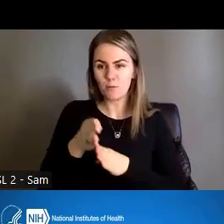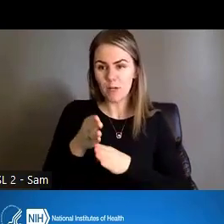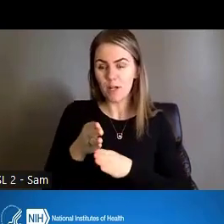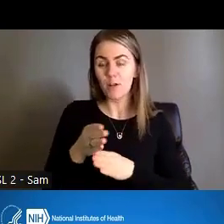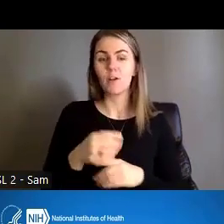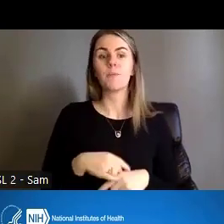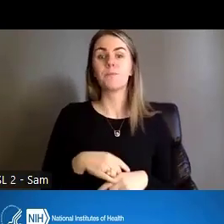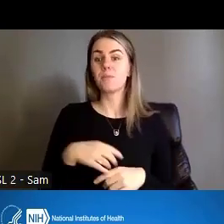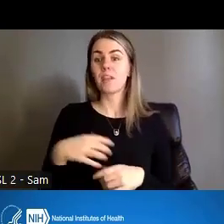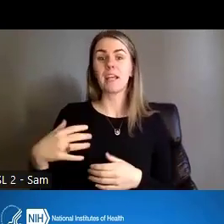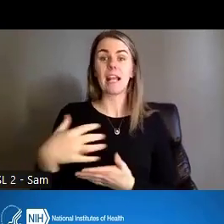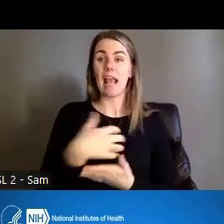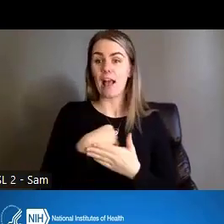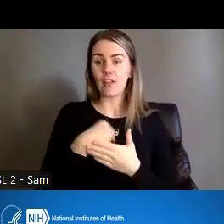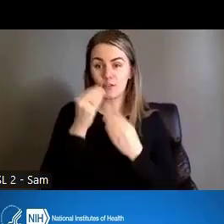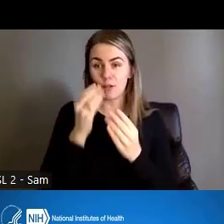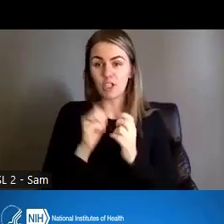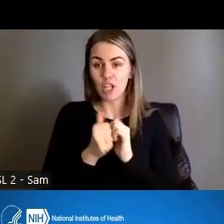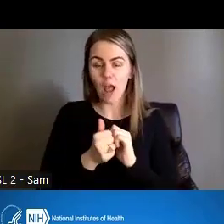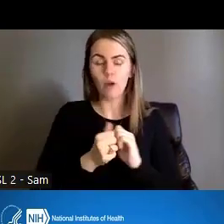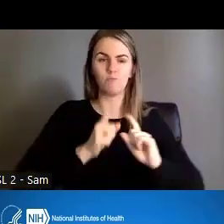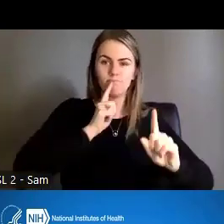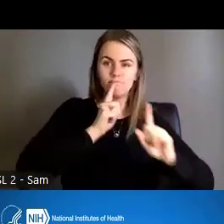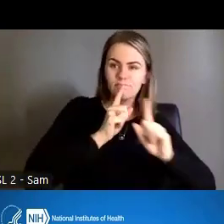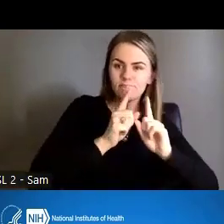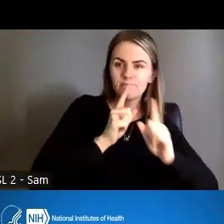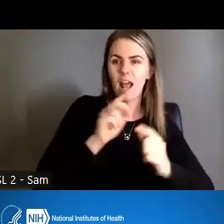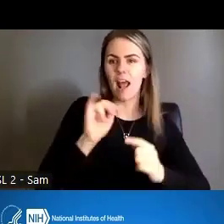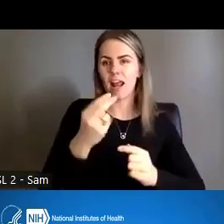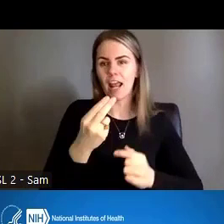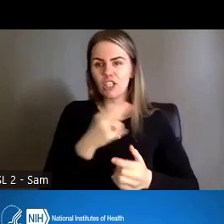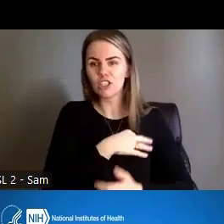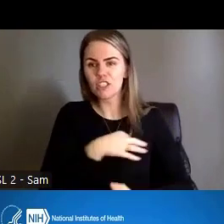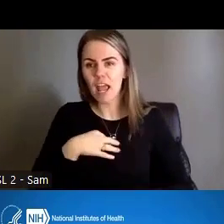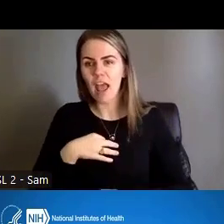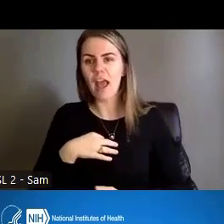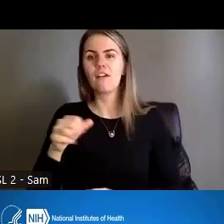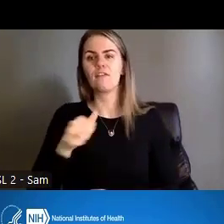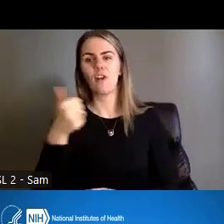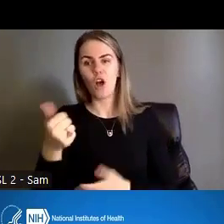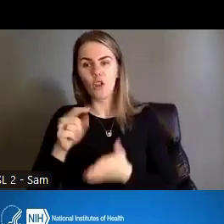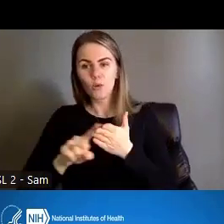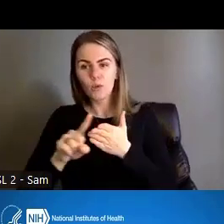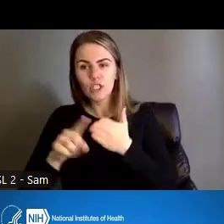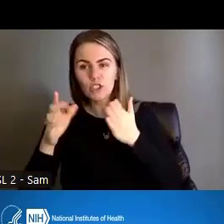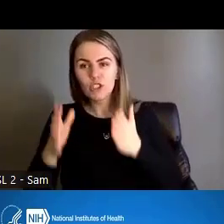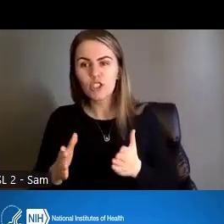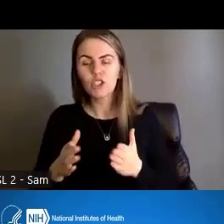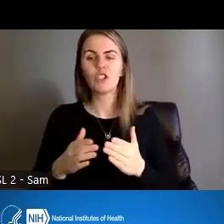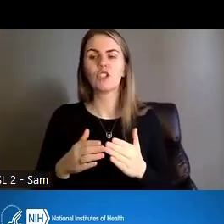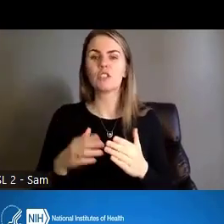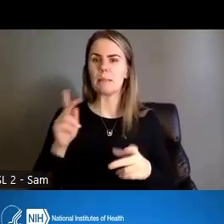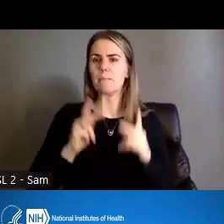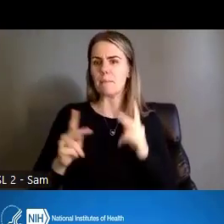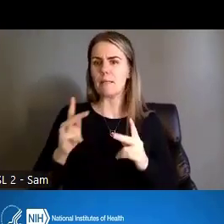but also other researchers, investigators, those who have gotten grants or are mentors.